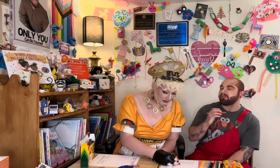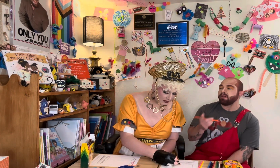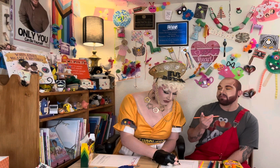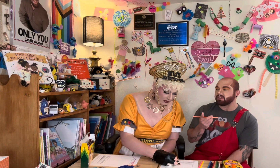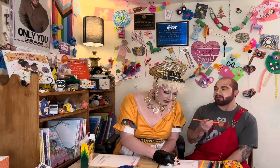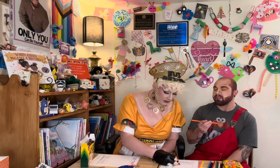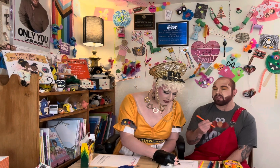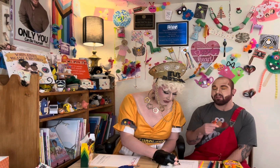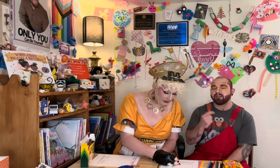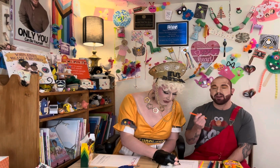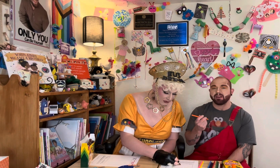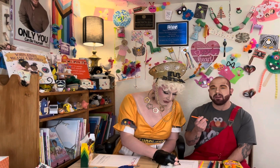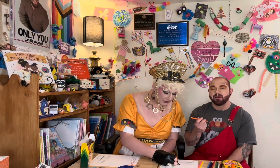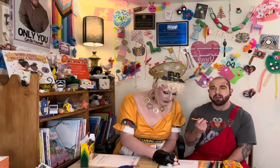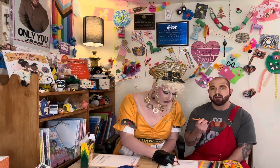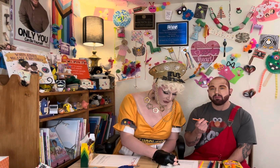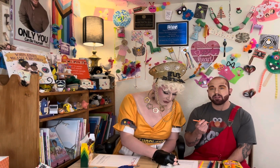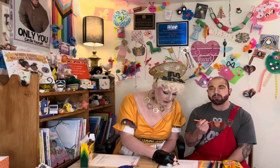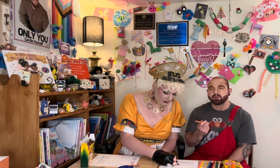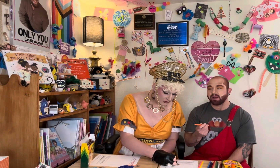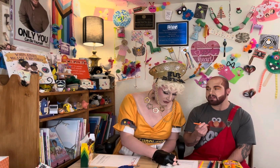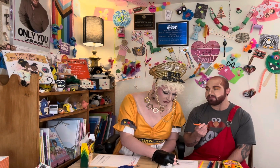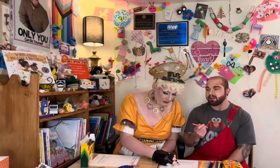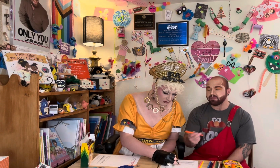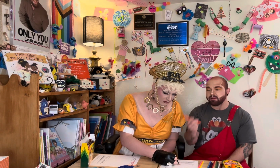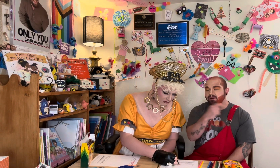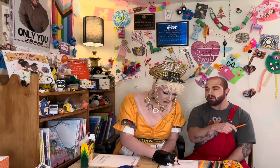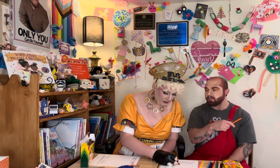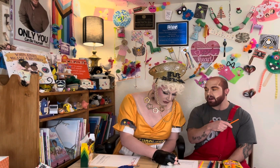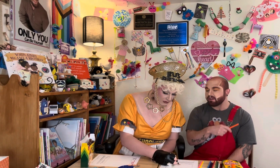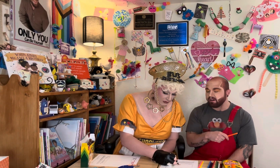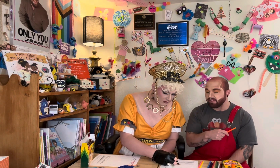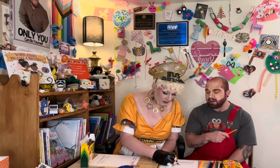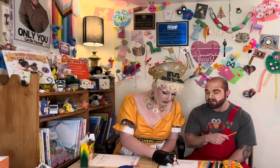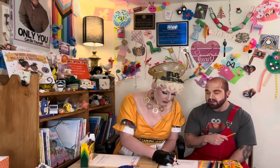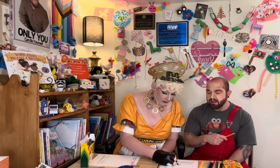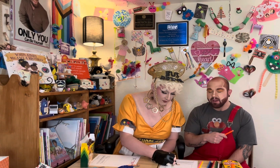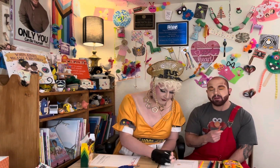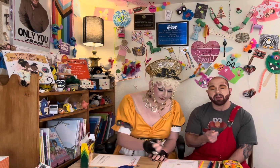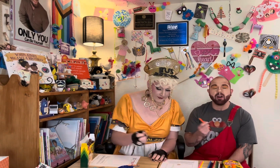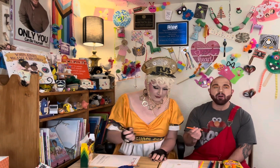think of something, so I look at it retrospectively like when I look back on that, and be like: oh! I